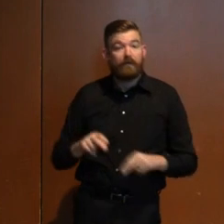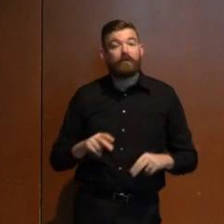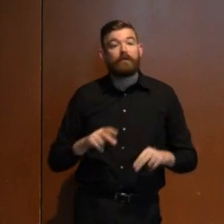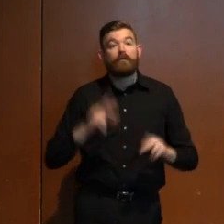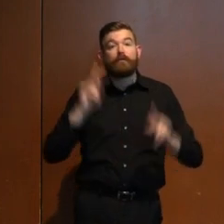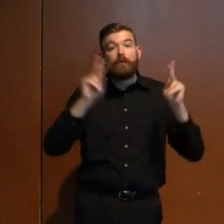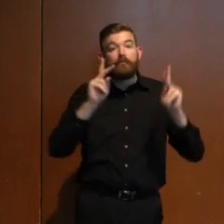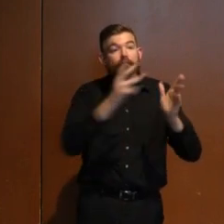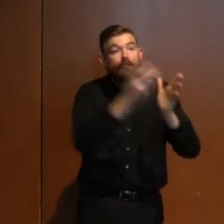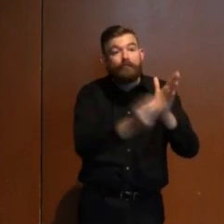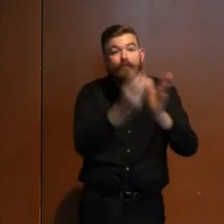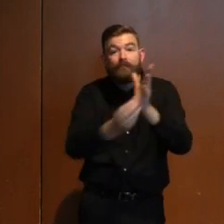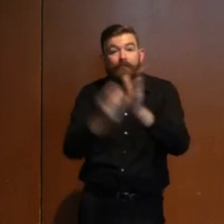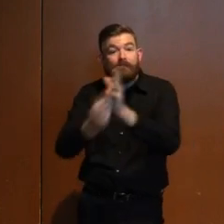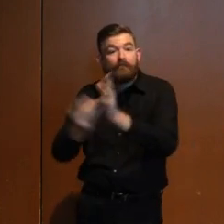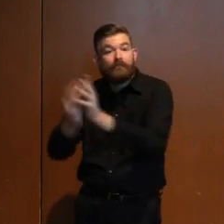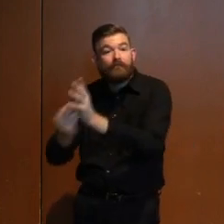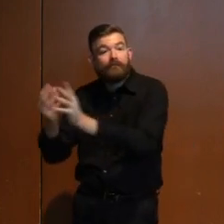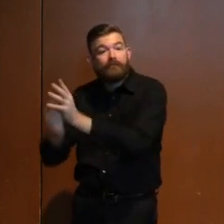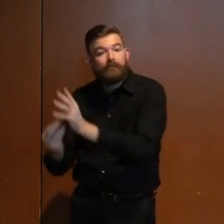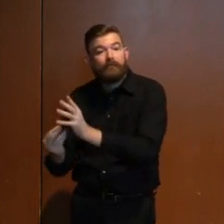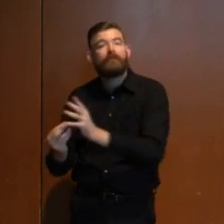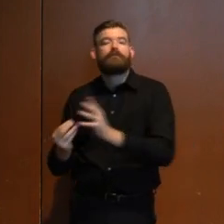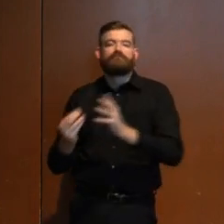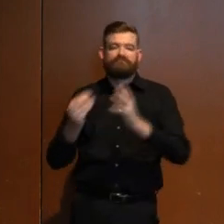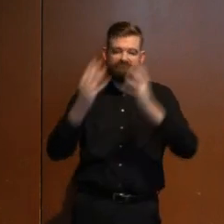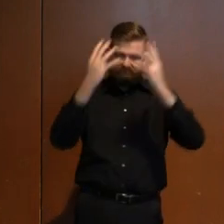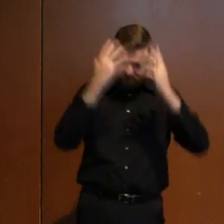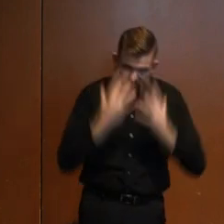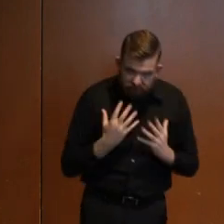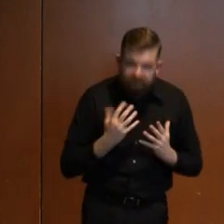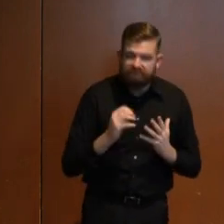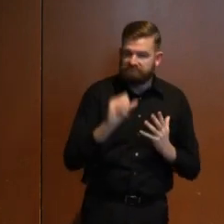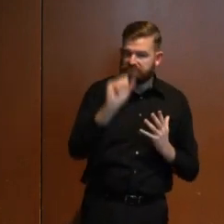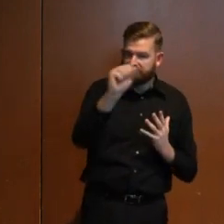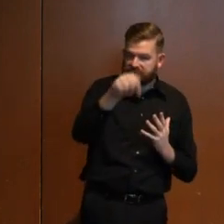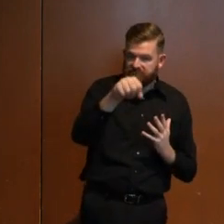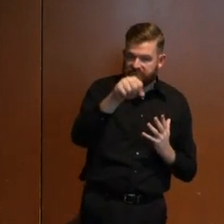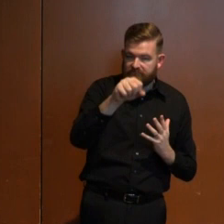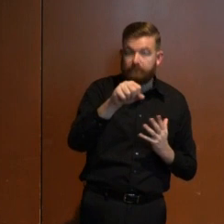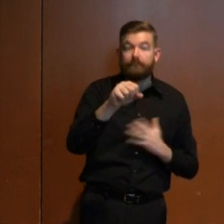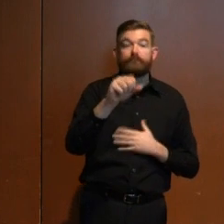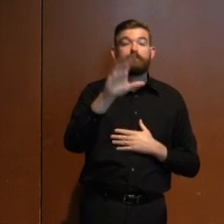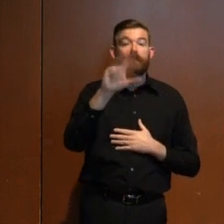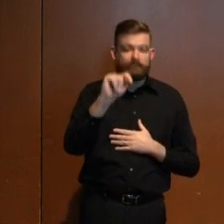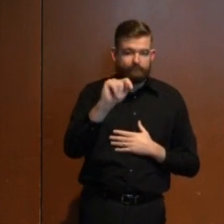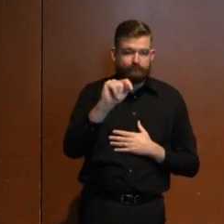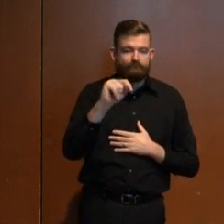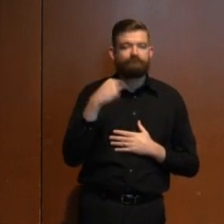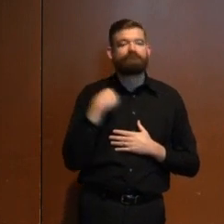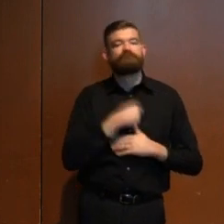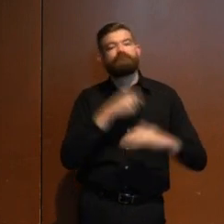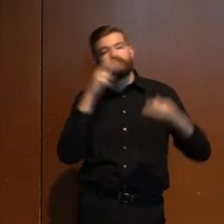DOING JUST THAT. SO YOU'VE GOT THE LOSS OF LIFE WHICH IS STARK. AGAIN SADLY NOT UNEXPECTED